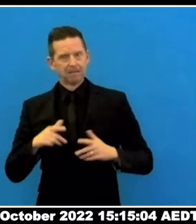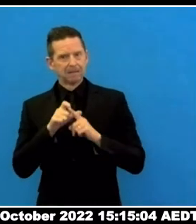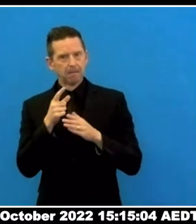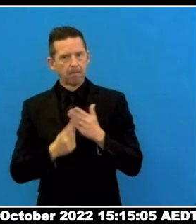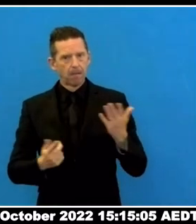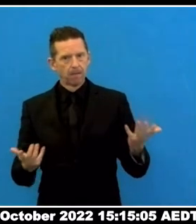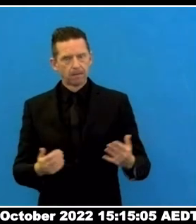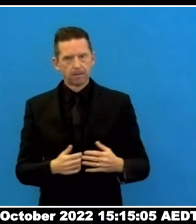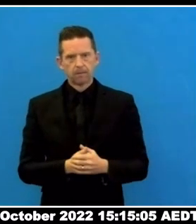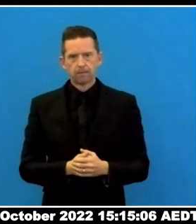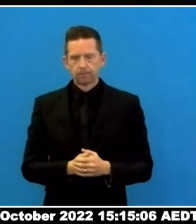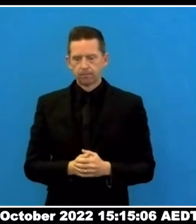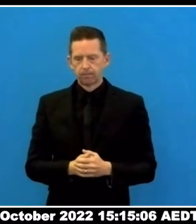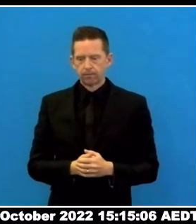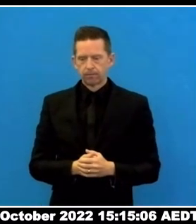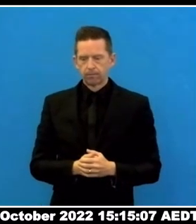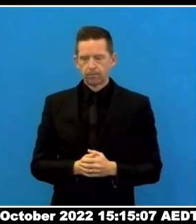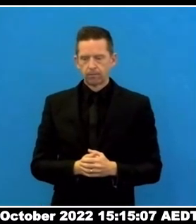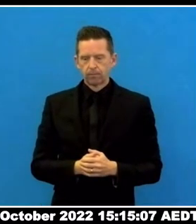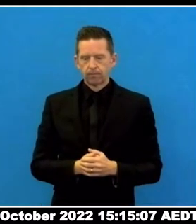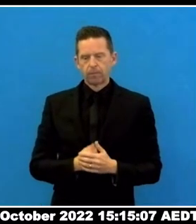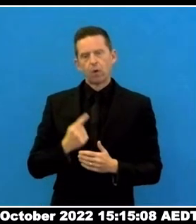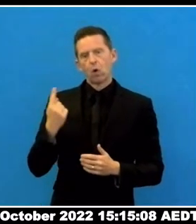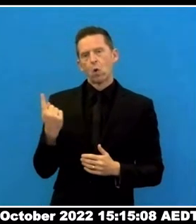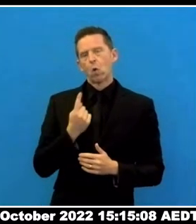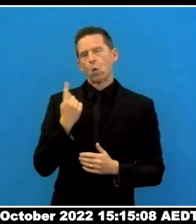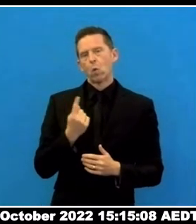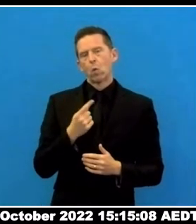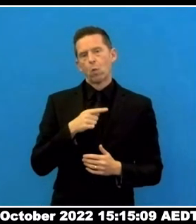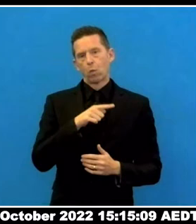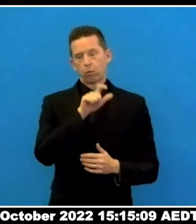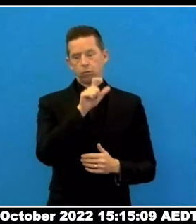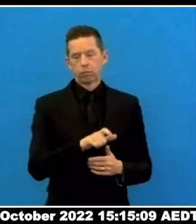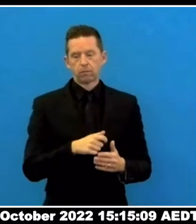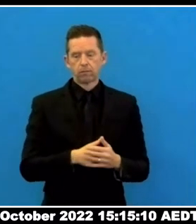For someone who escaped his or her country home,